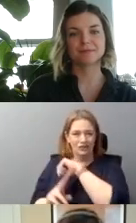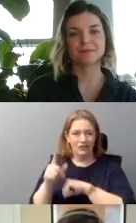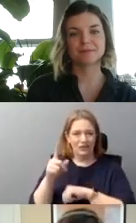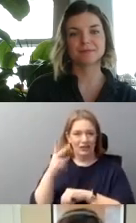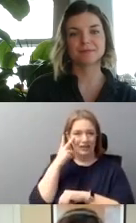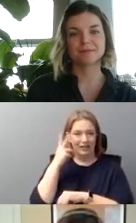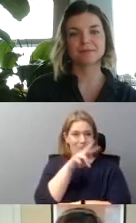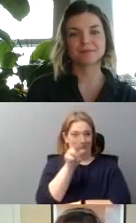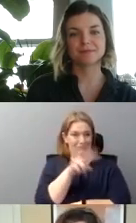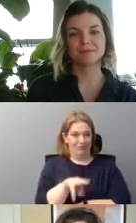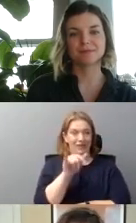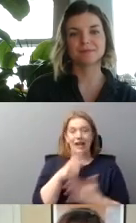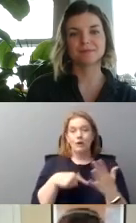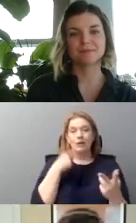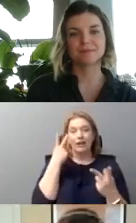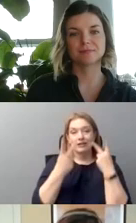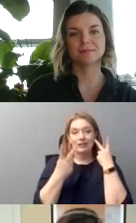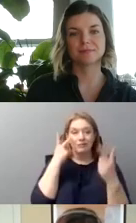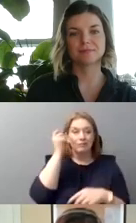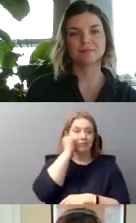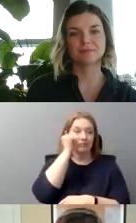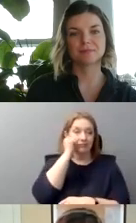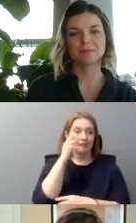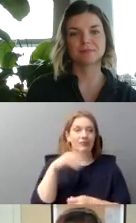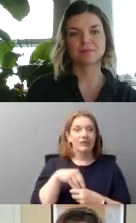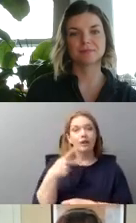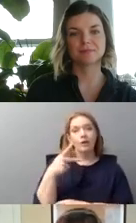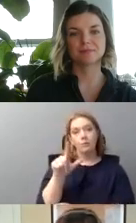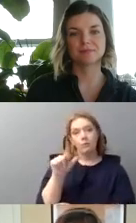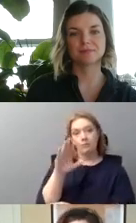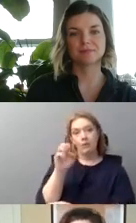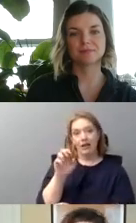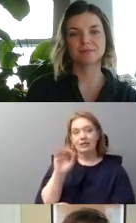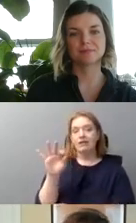environs, including the majestic complex of The Palace of Fine and Decorative Arts, originally